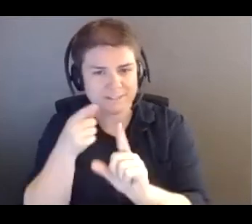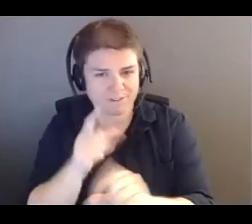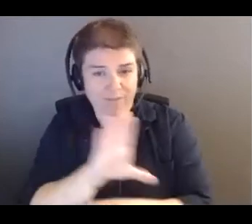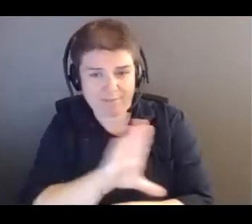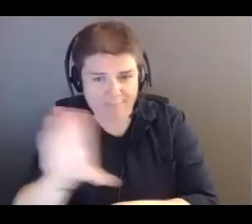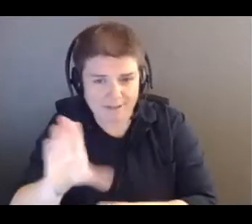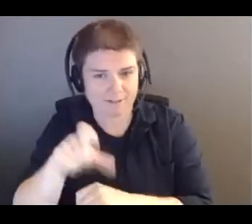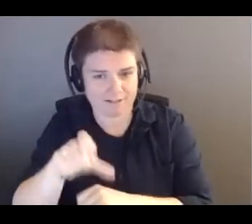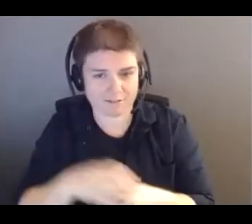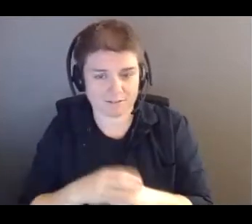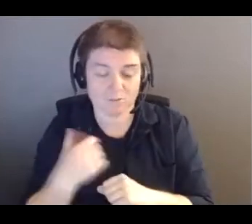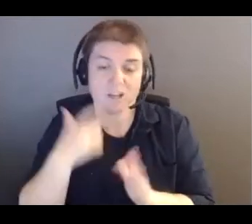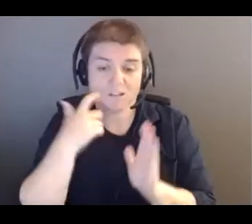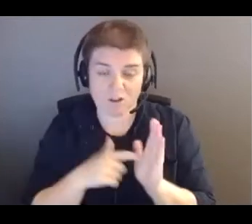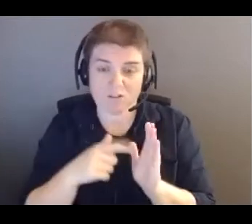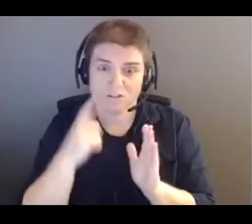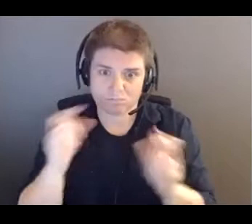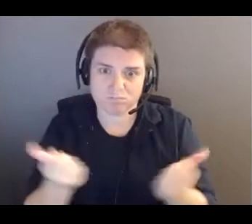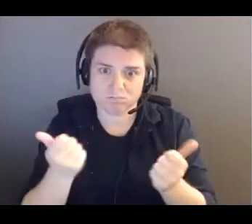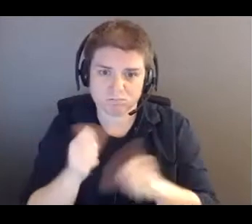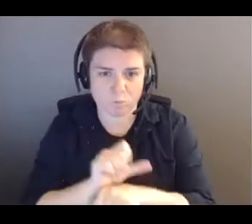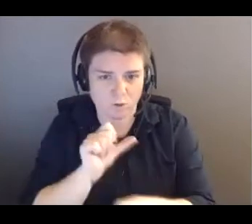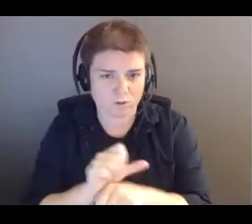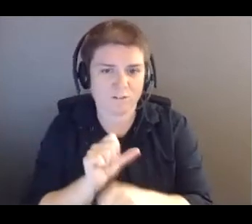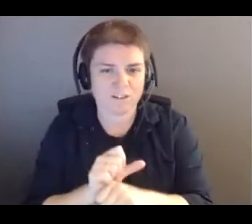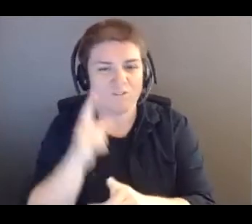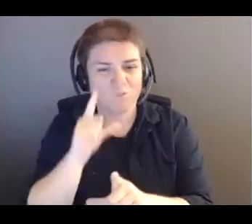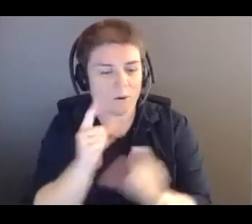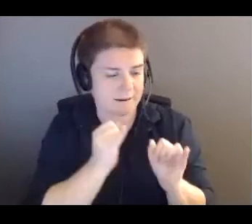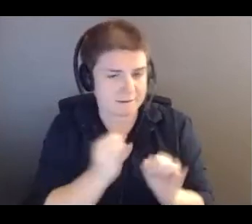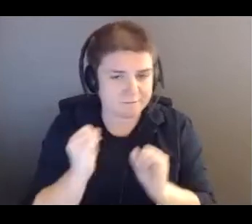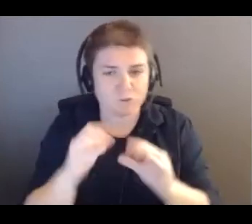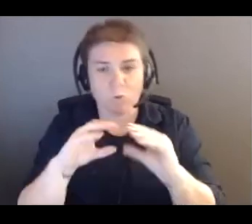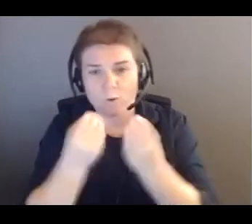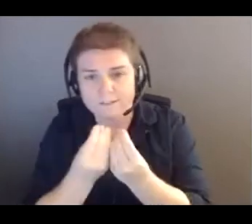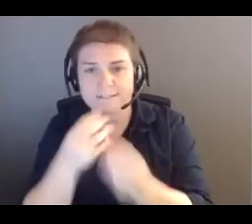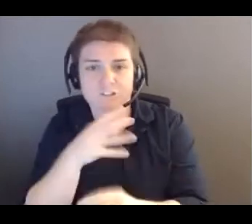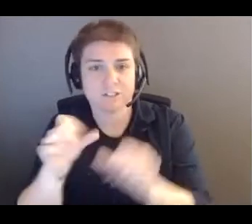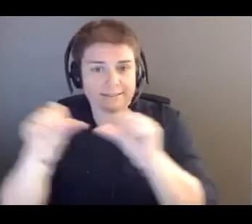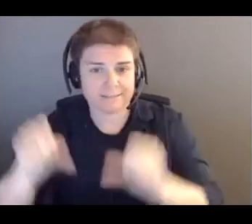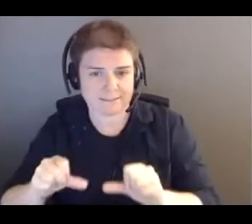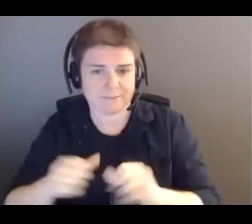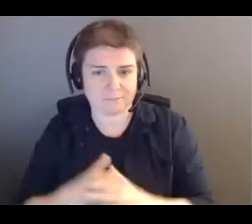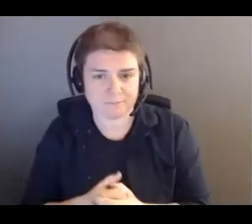still have a lot of work to do on an individual, organizational, and systemic level. Part of